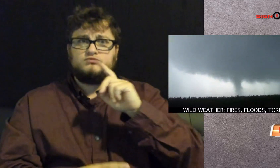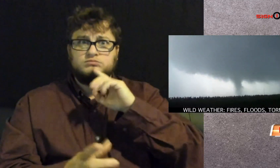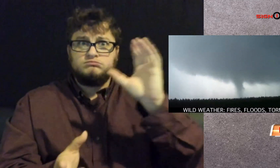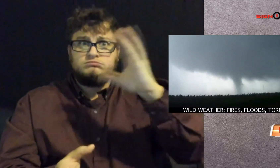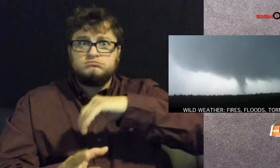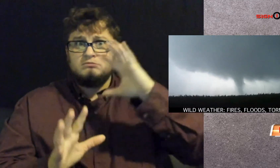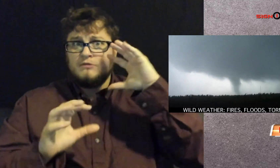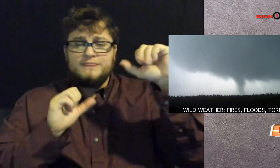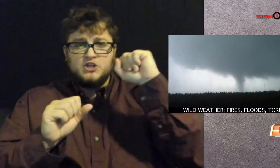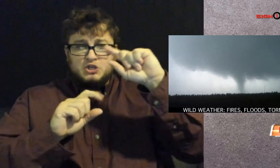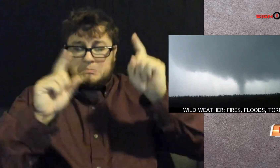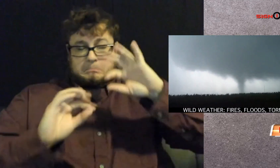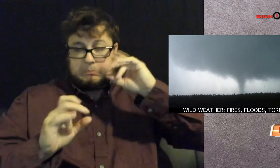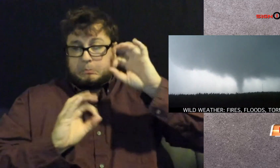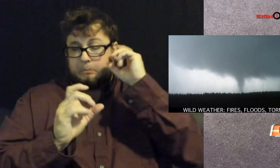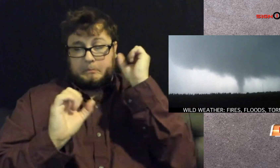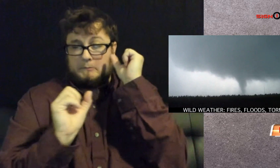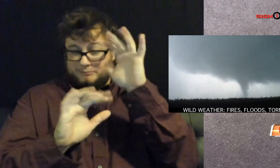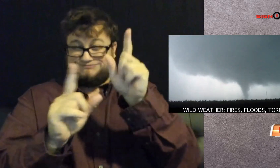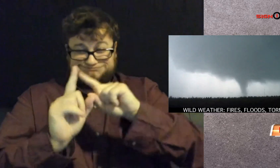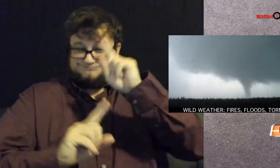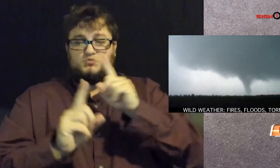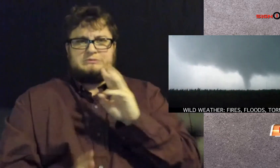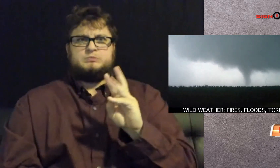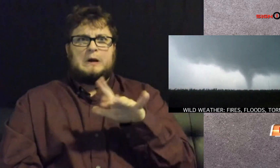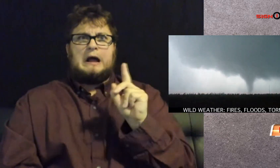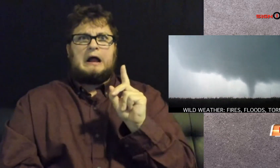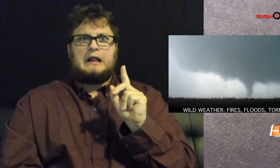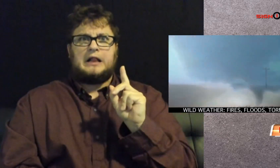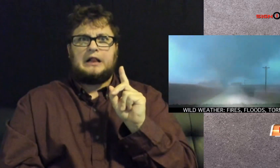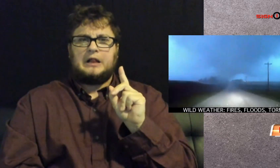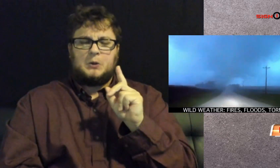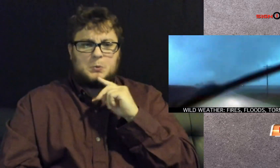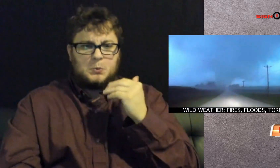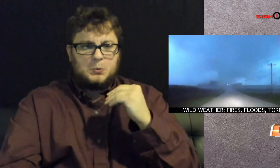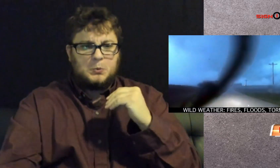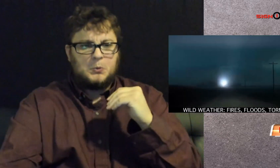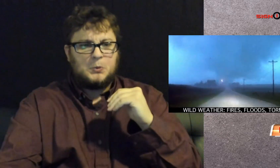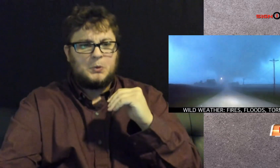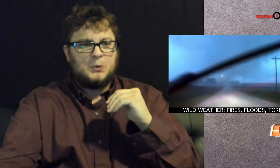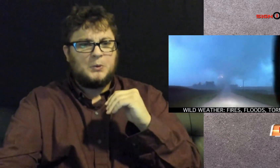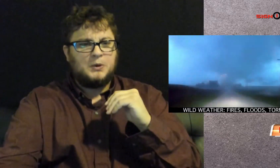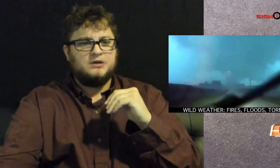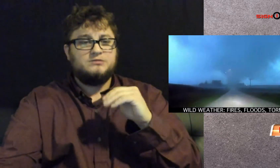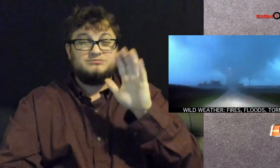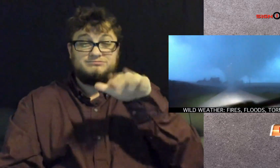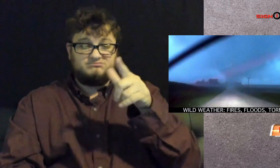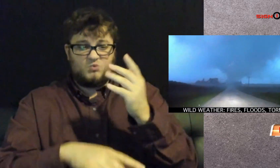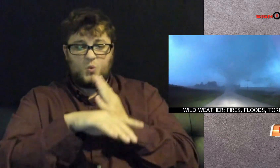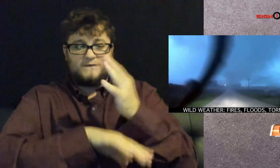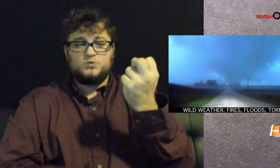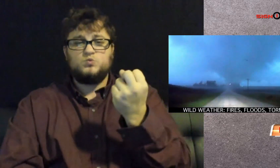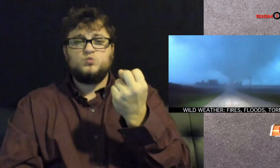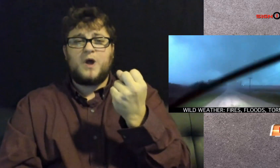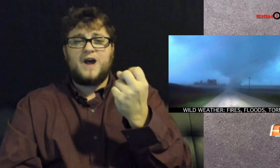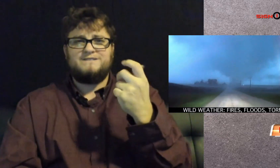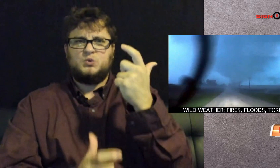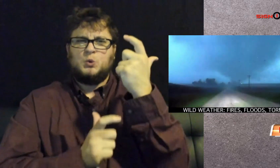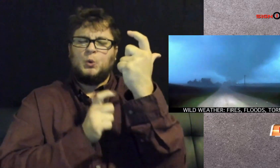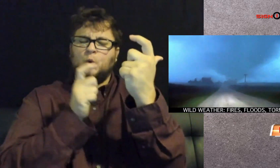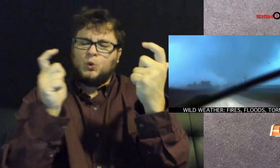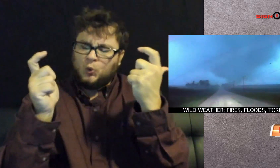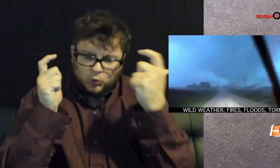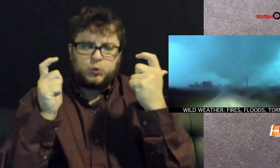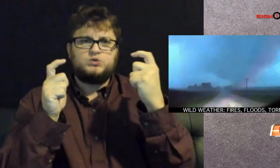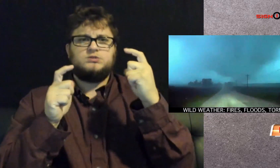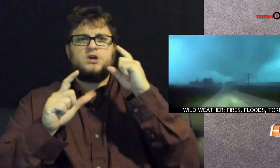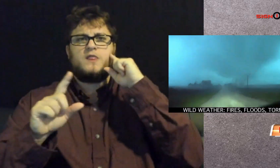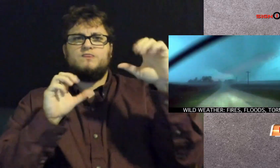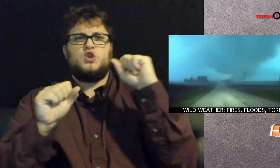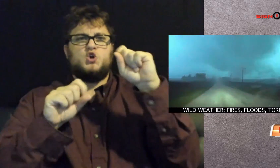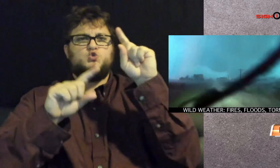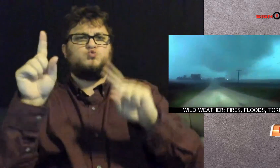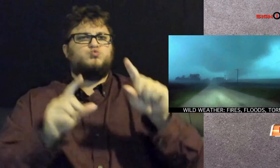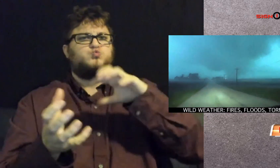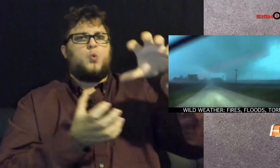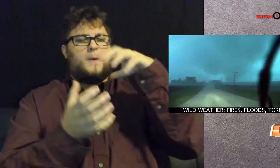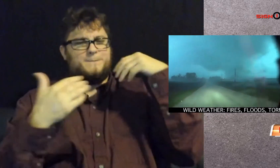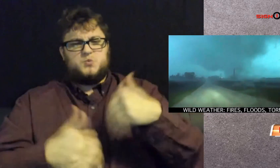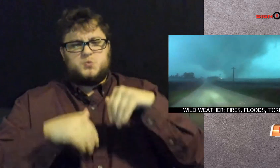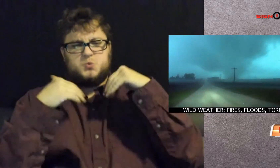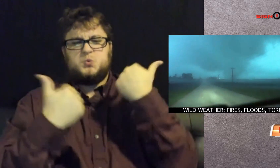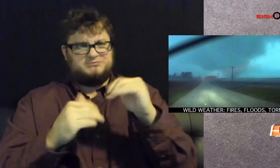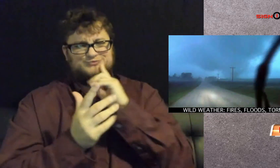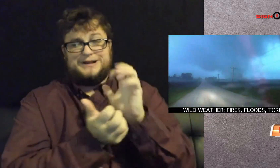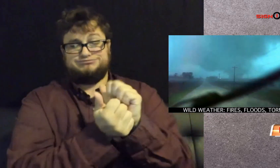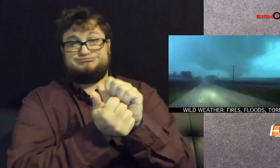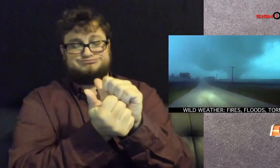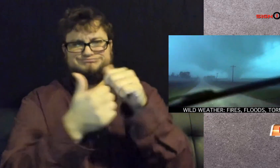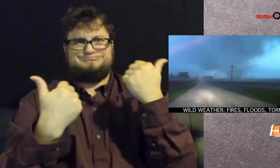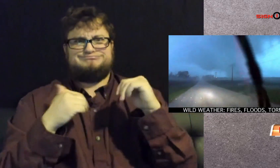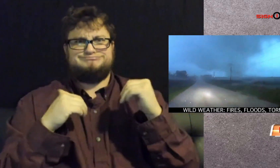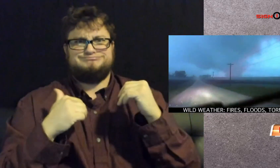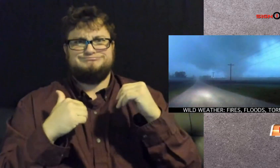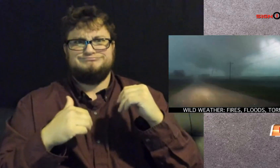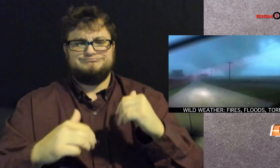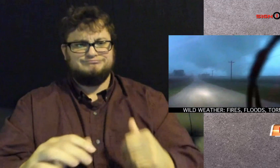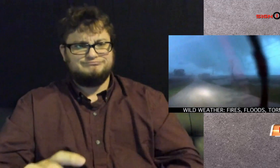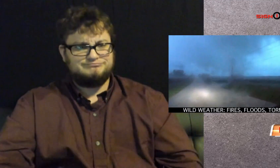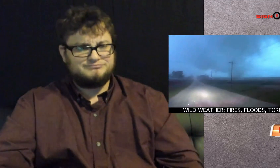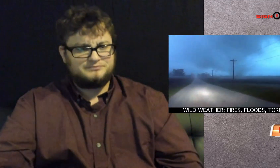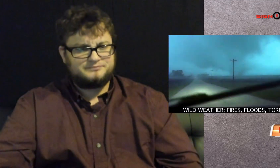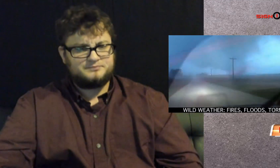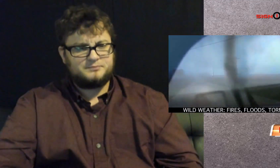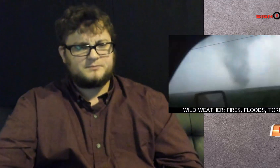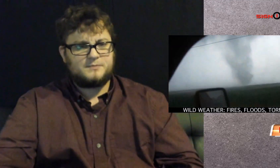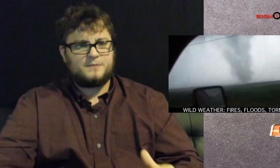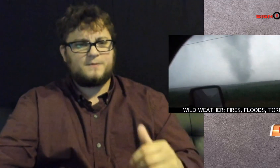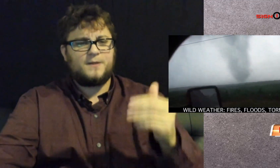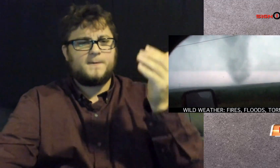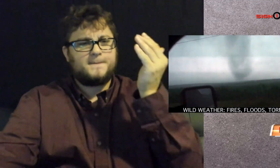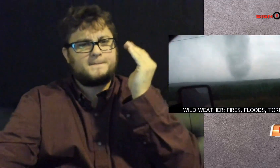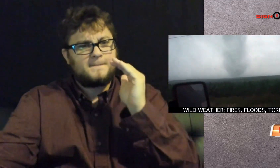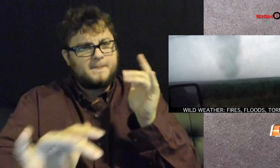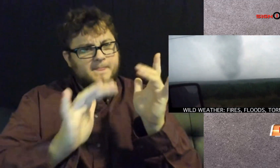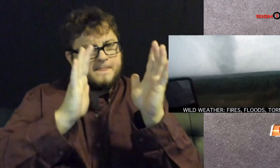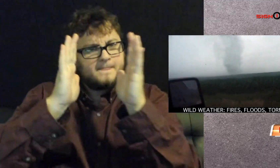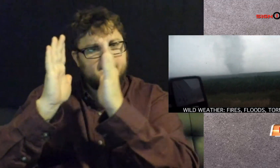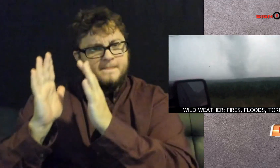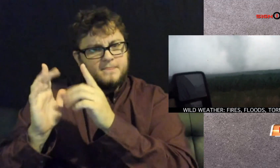while thunderstorms in the Midwest spawned dozens of huge and destructive tornadoes